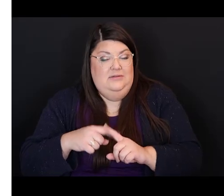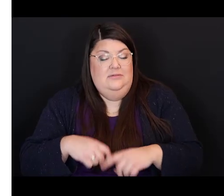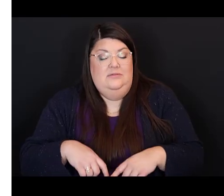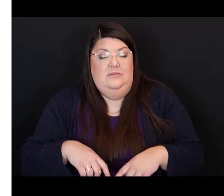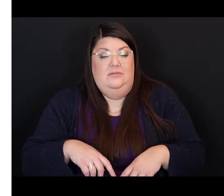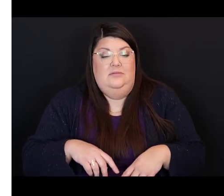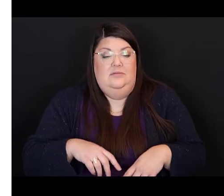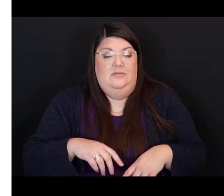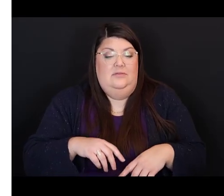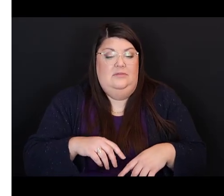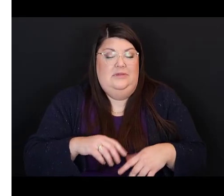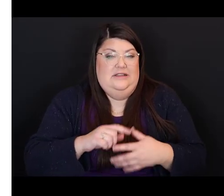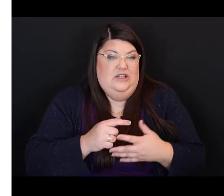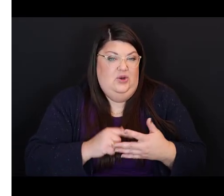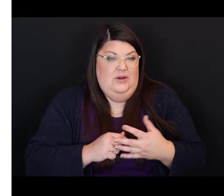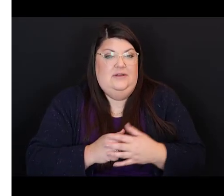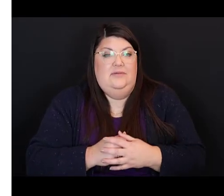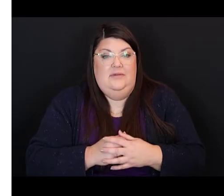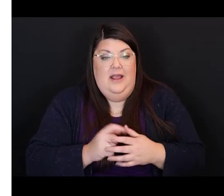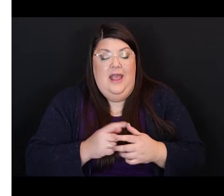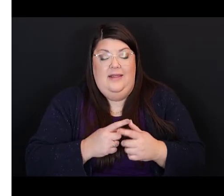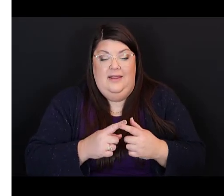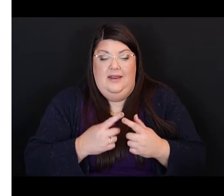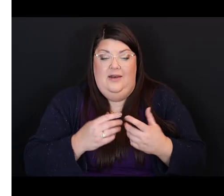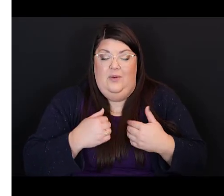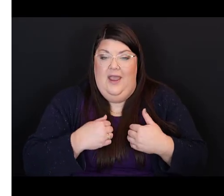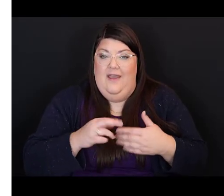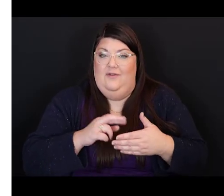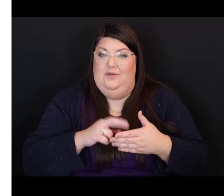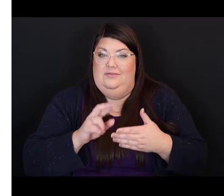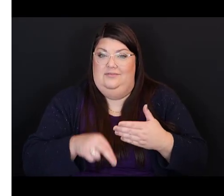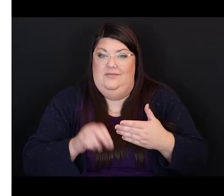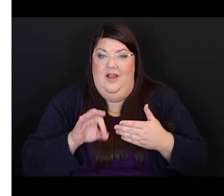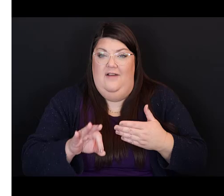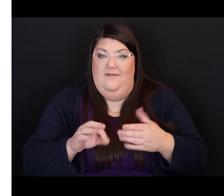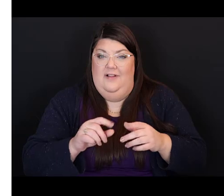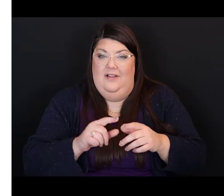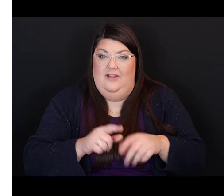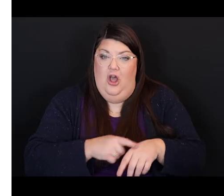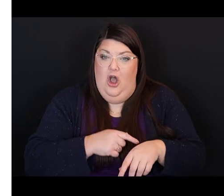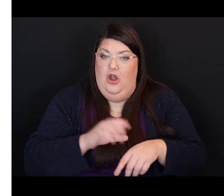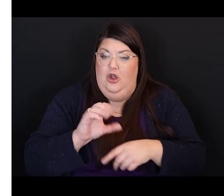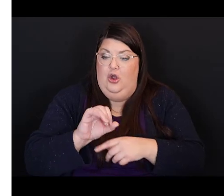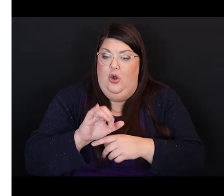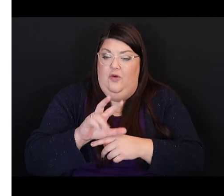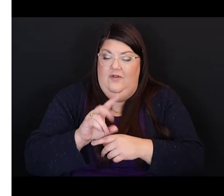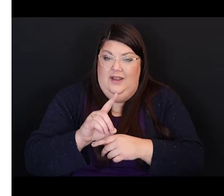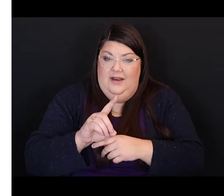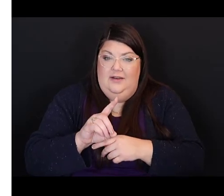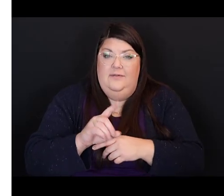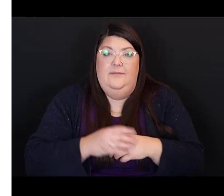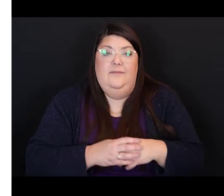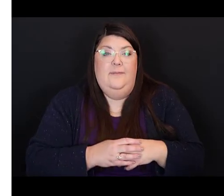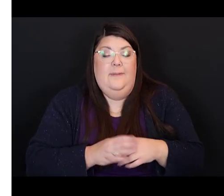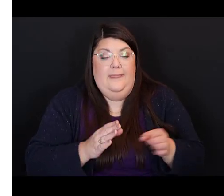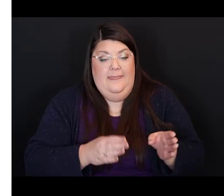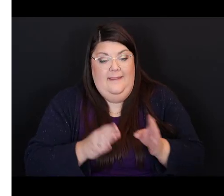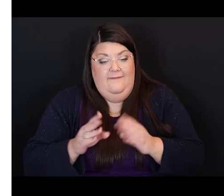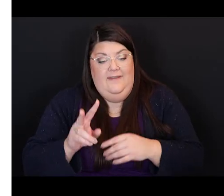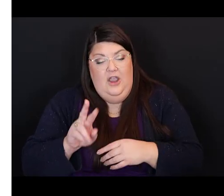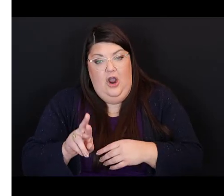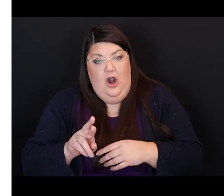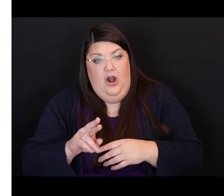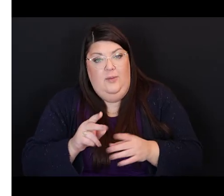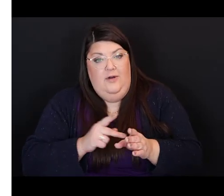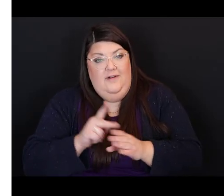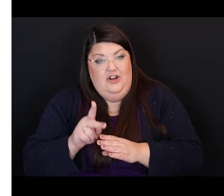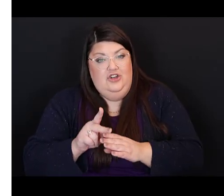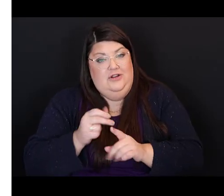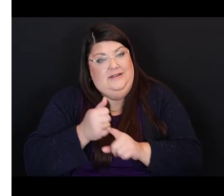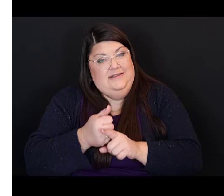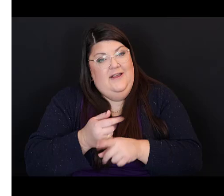we have ramifications of long covid for state VR agencies, VR professional self-care and